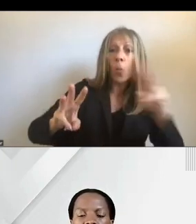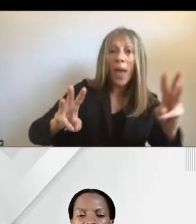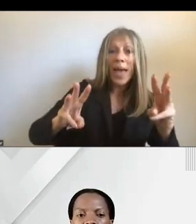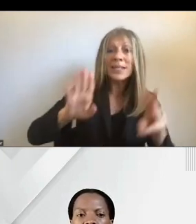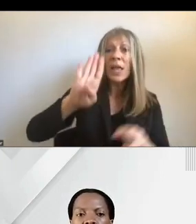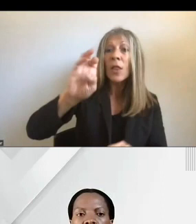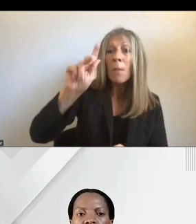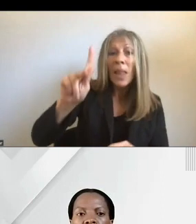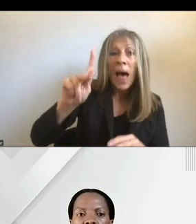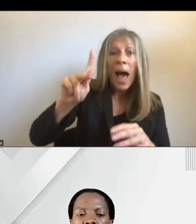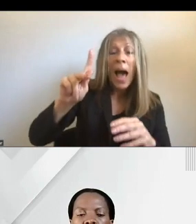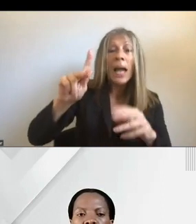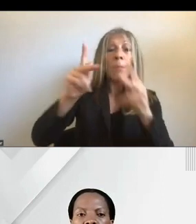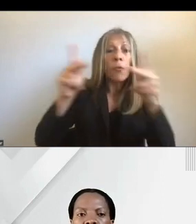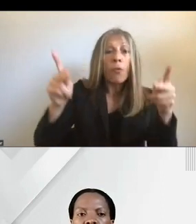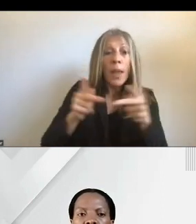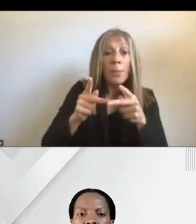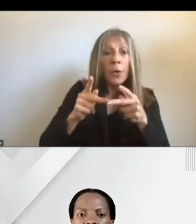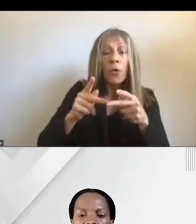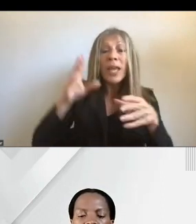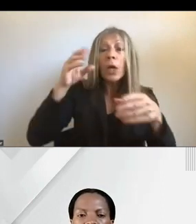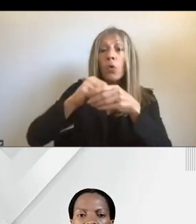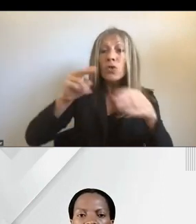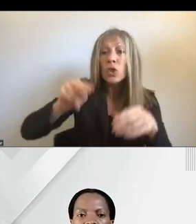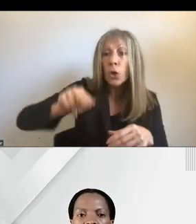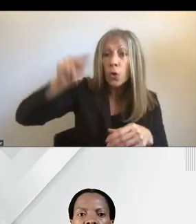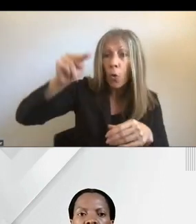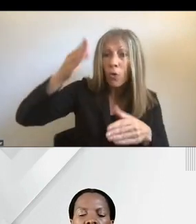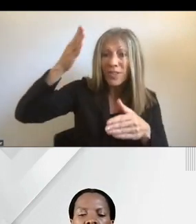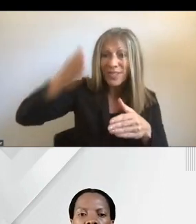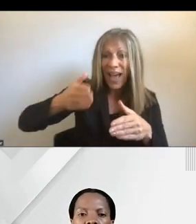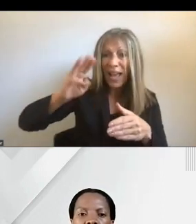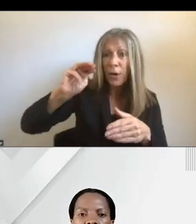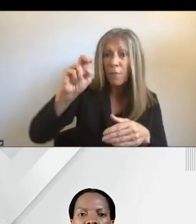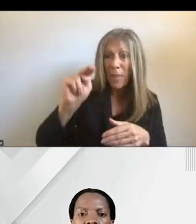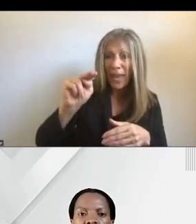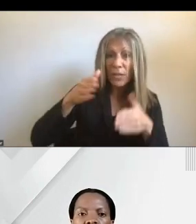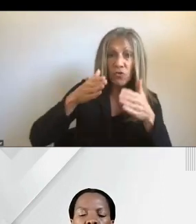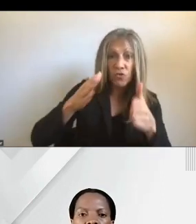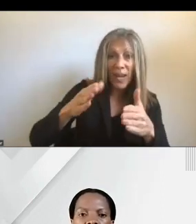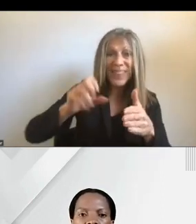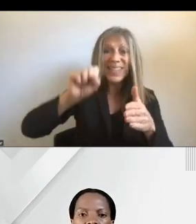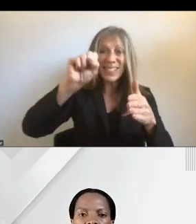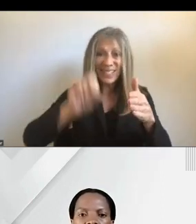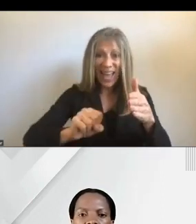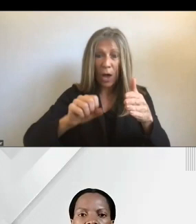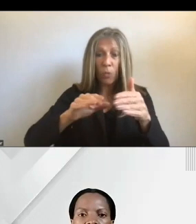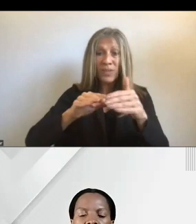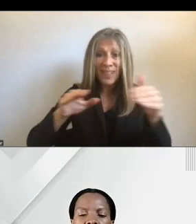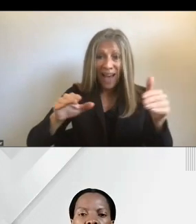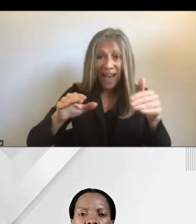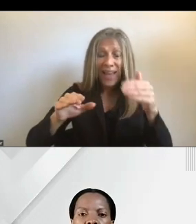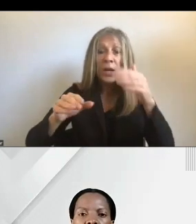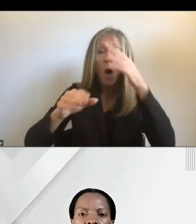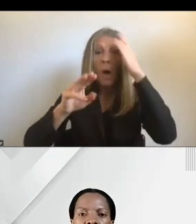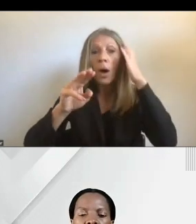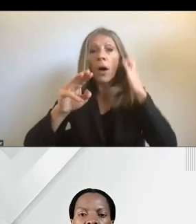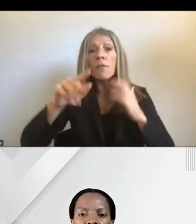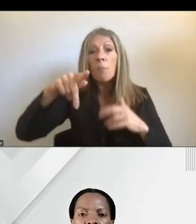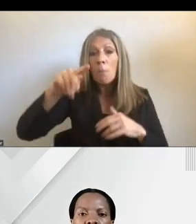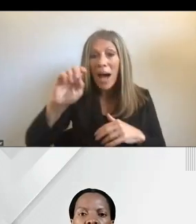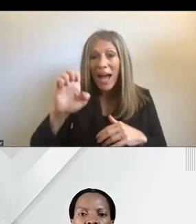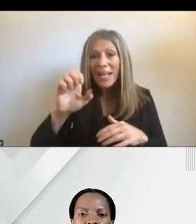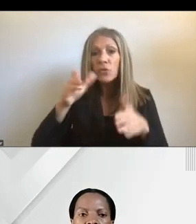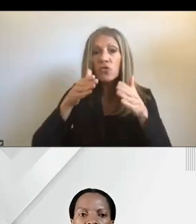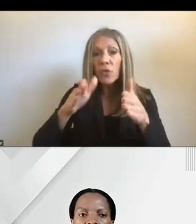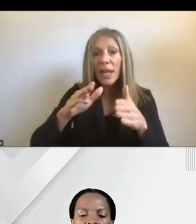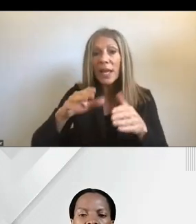includes the north side of Main Street, the south side of Pine Street, the west side of First Street,